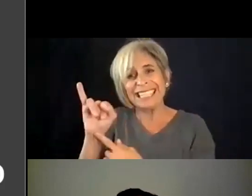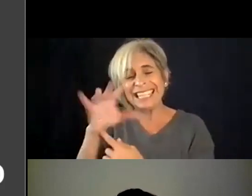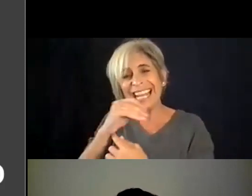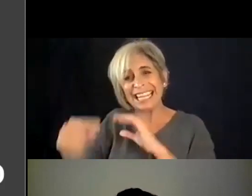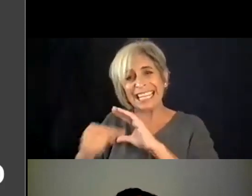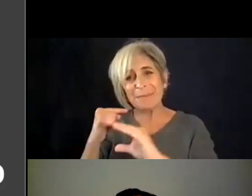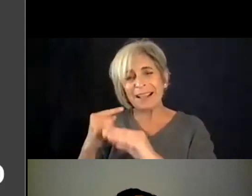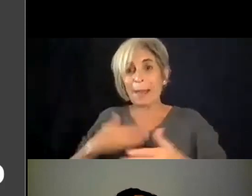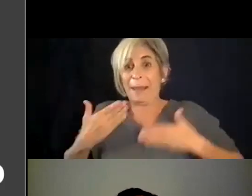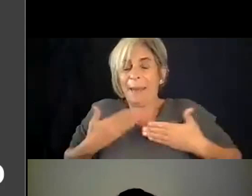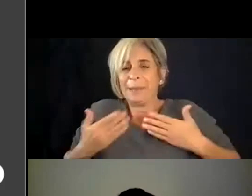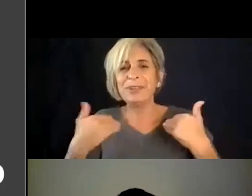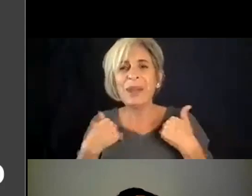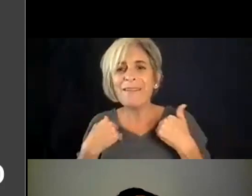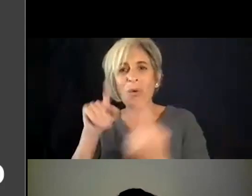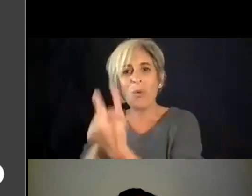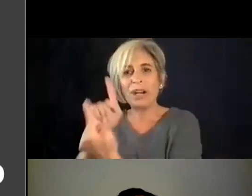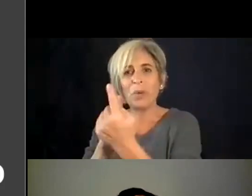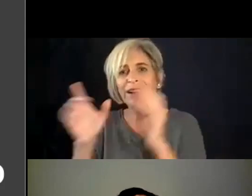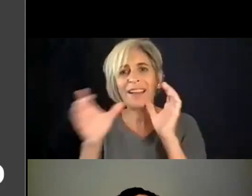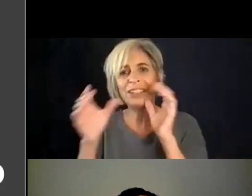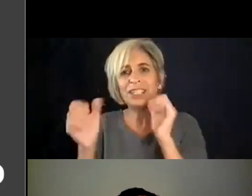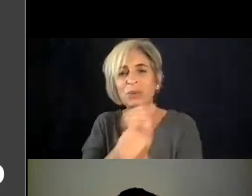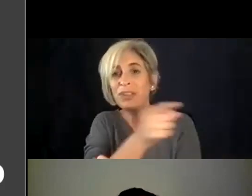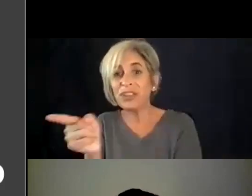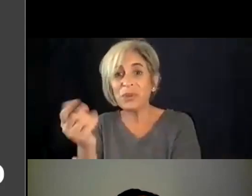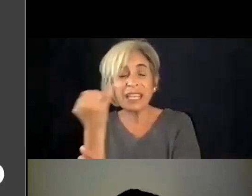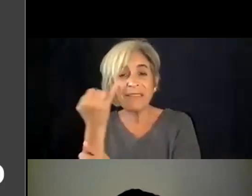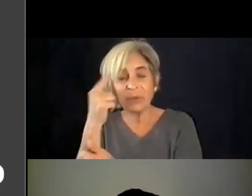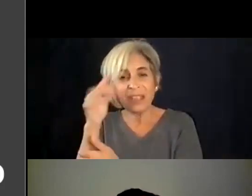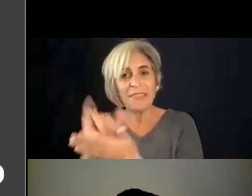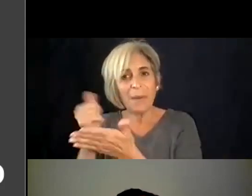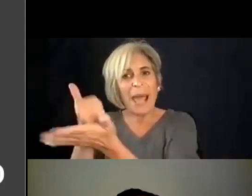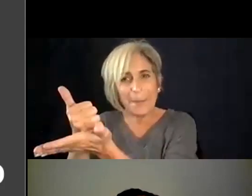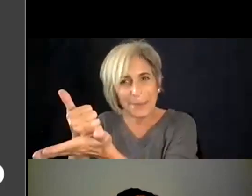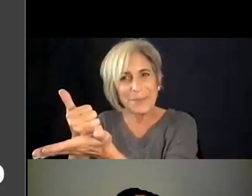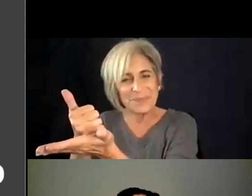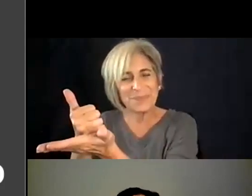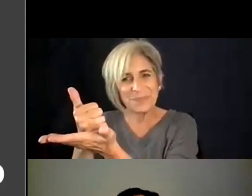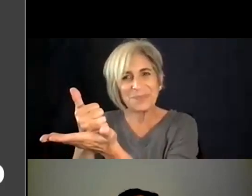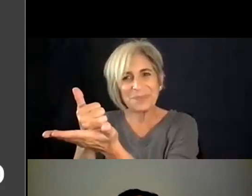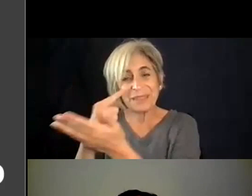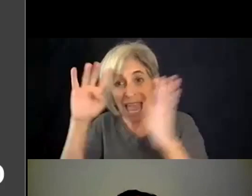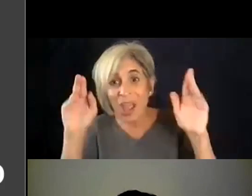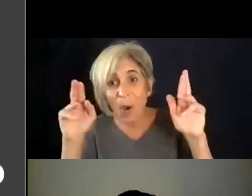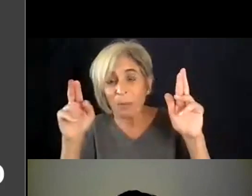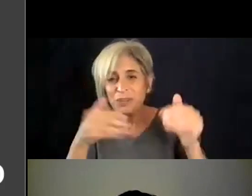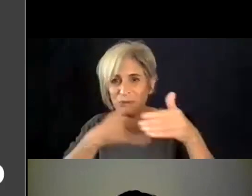certainly happy to have a one-on-one conversation with you if you think that that would be helpful. I hope that you enjoy the remainder of